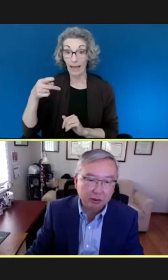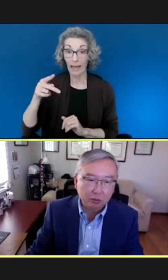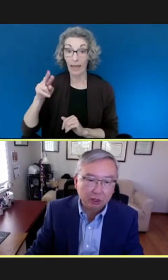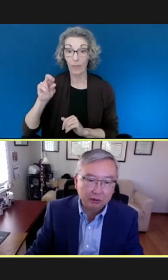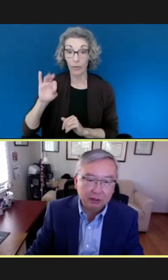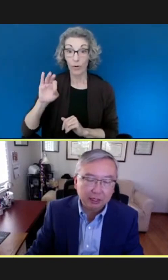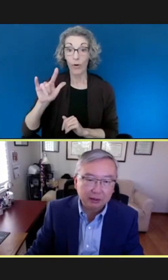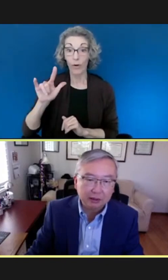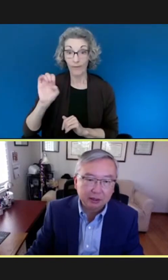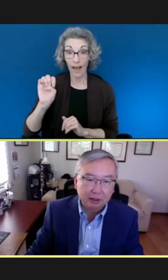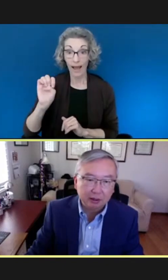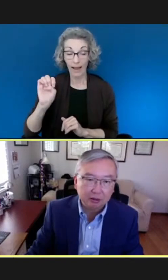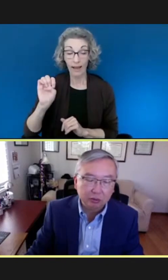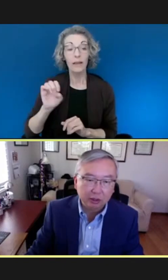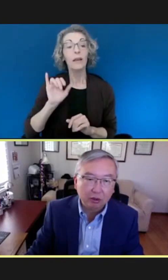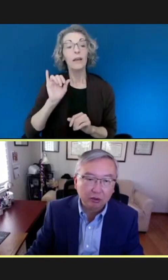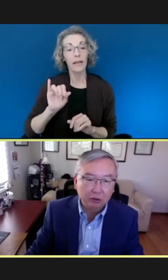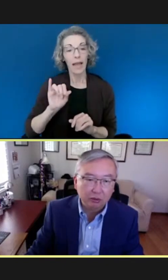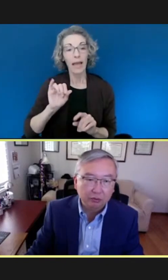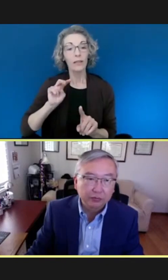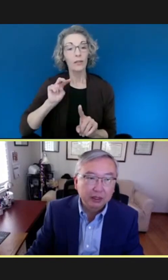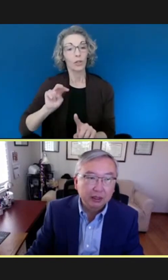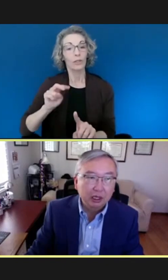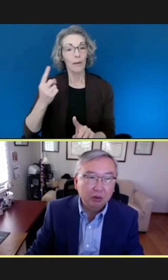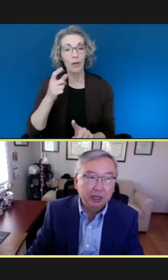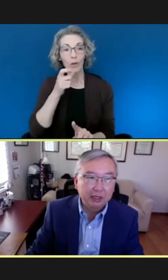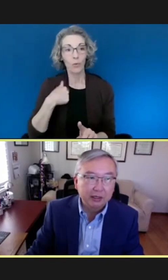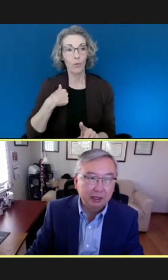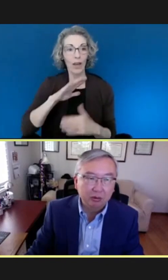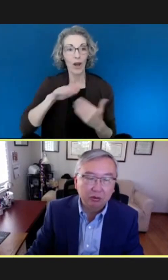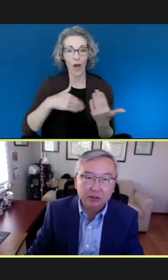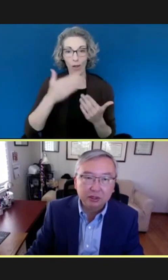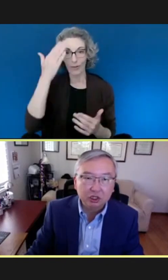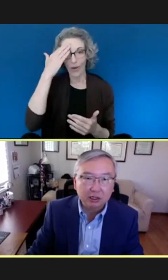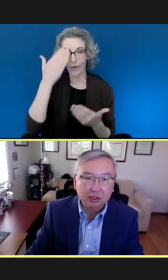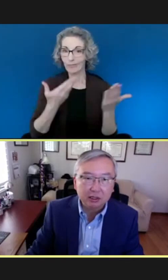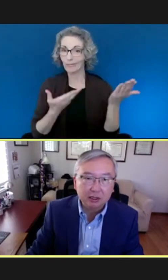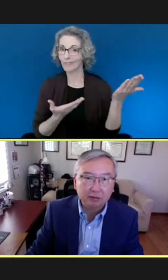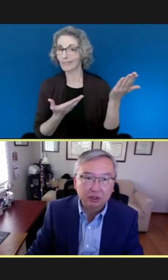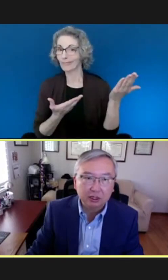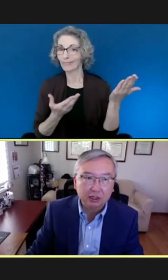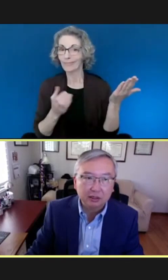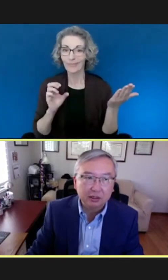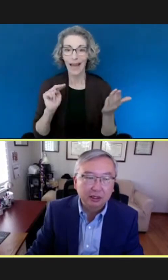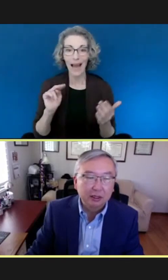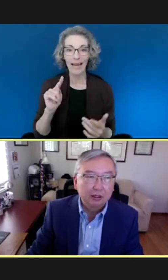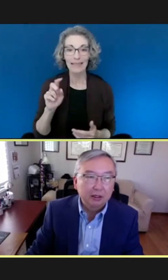we all know Albert Einstein, who is the genius of the genius.